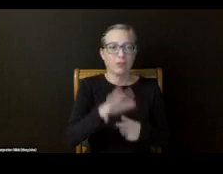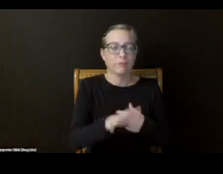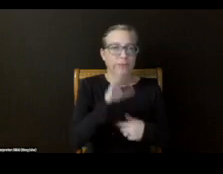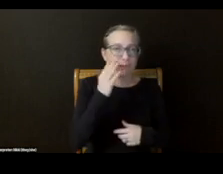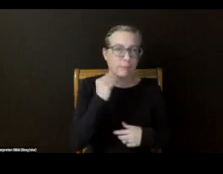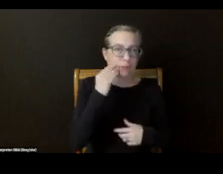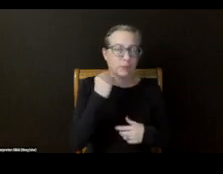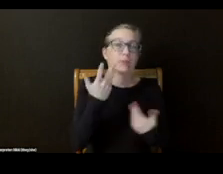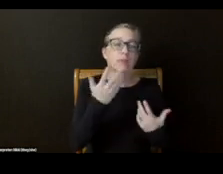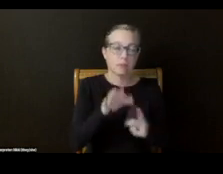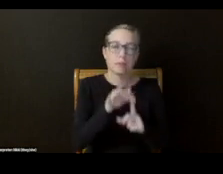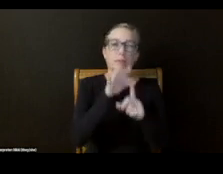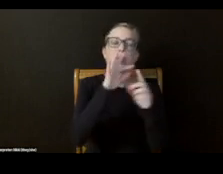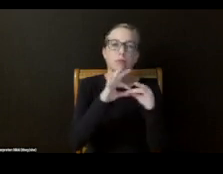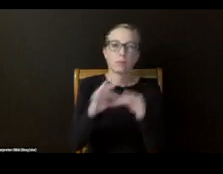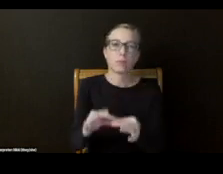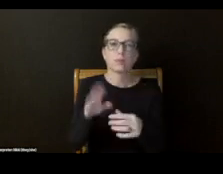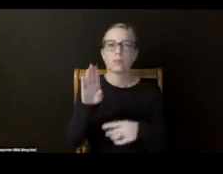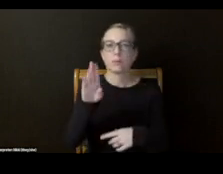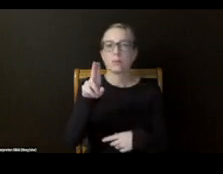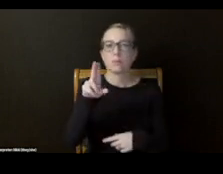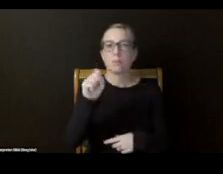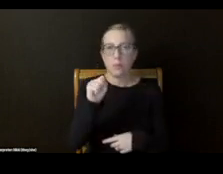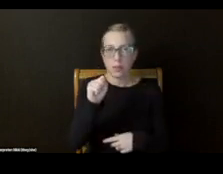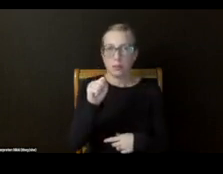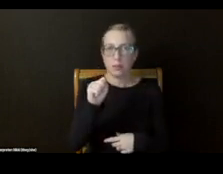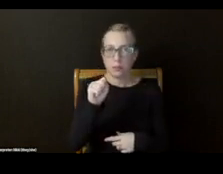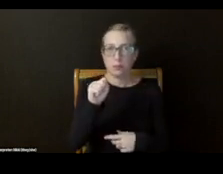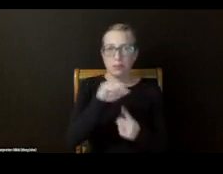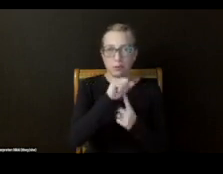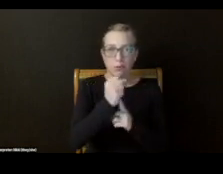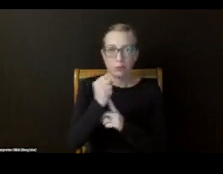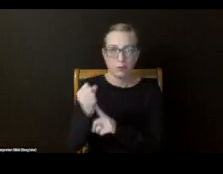because my three year old,